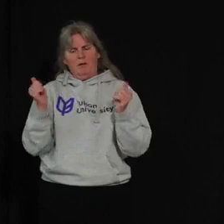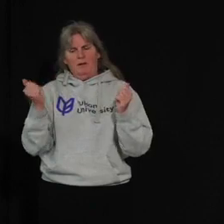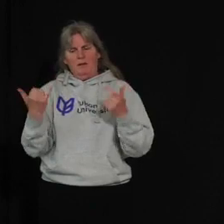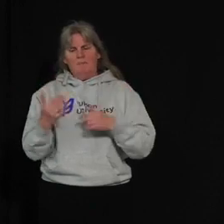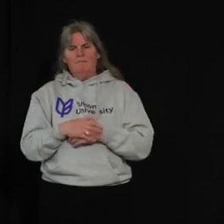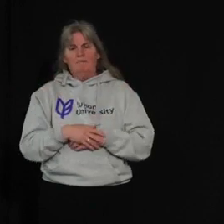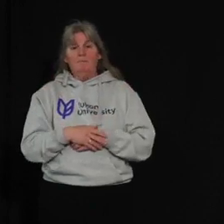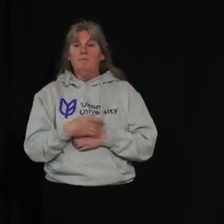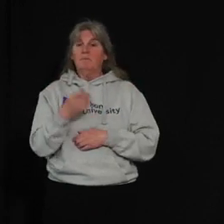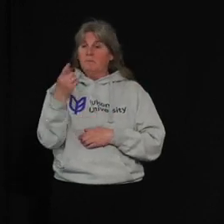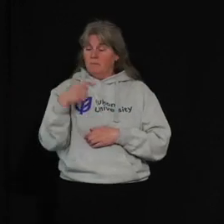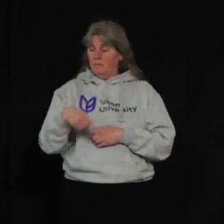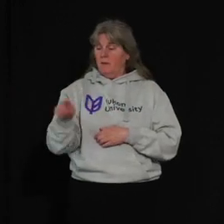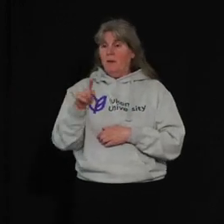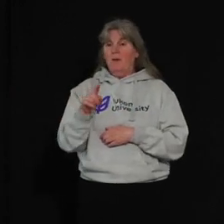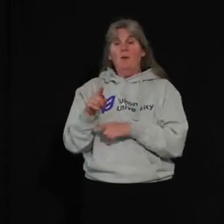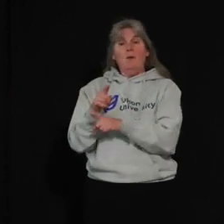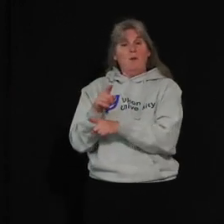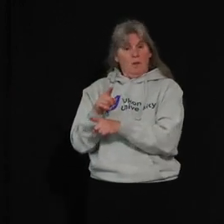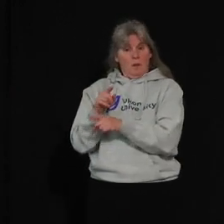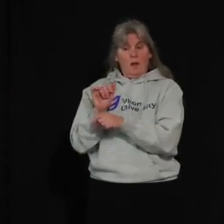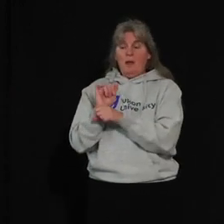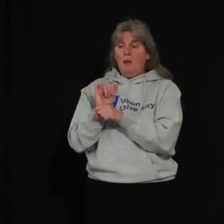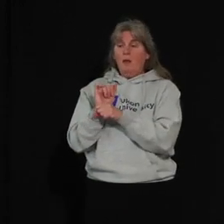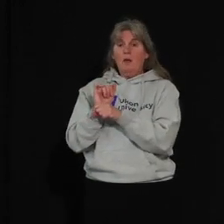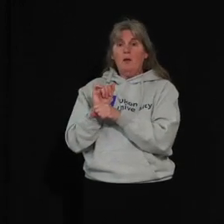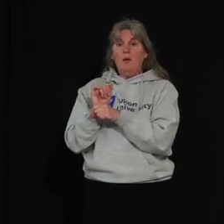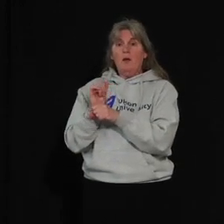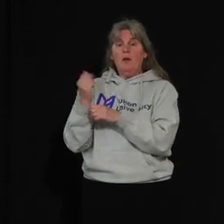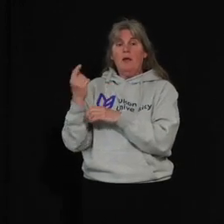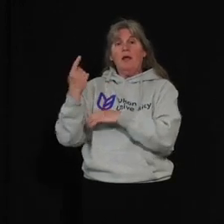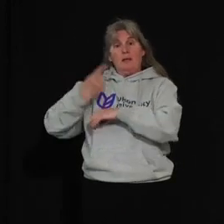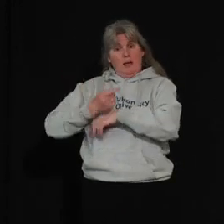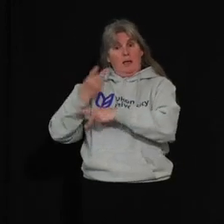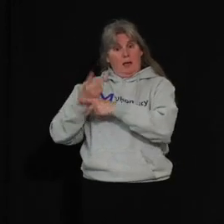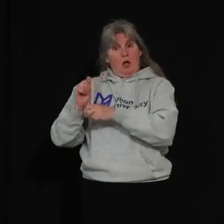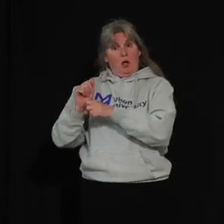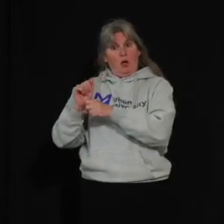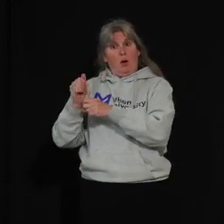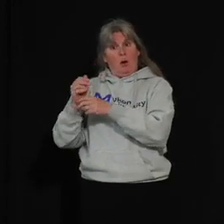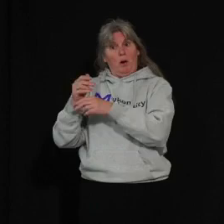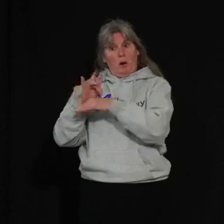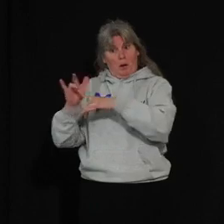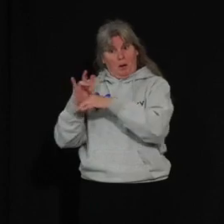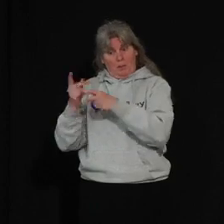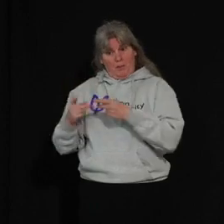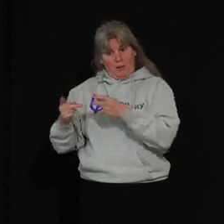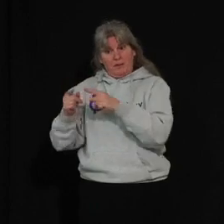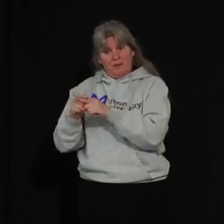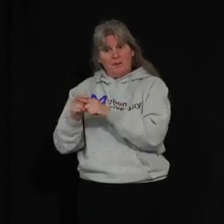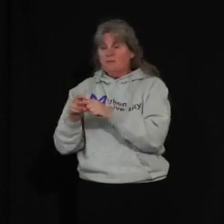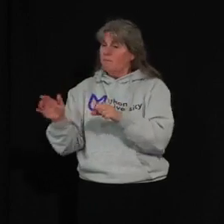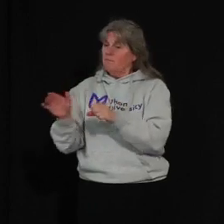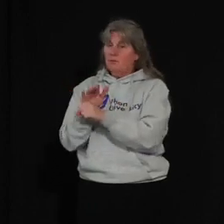Childcare operators can return to their preCOVID enrolment numbers as long as they follow the new guidelines for operation